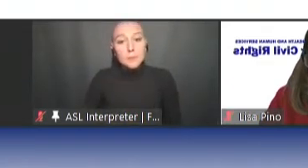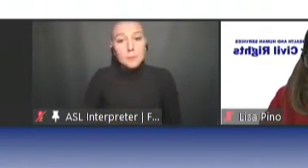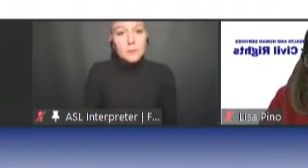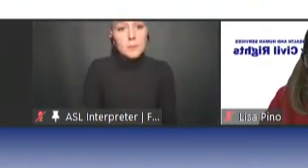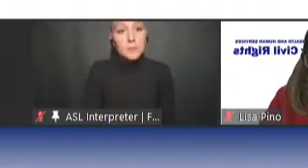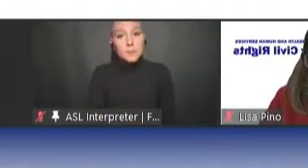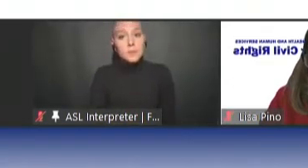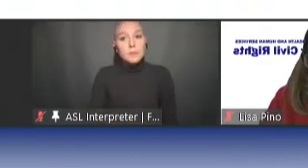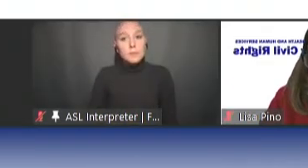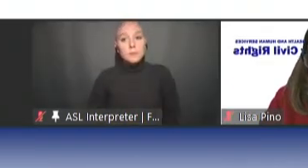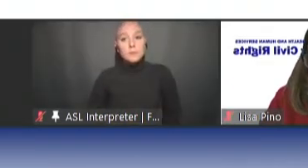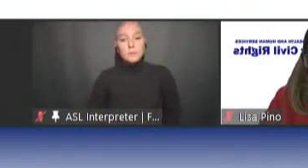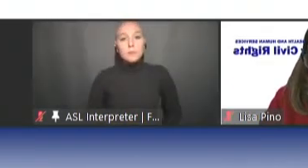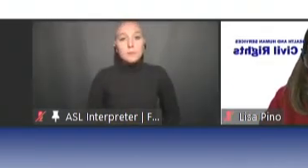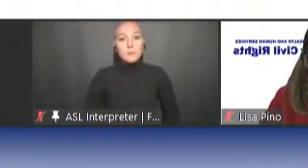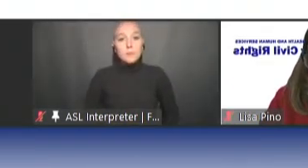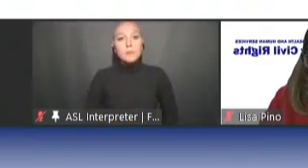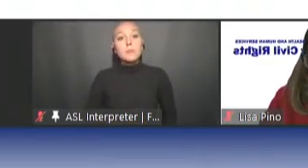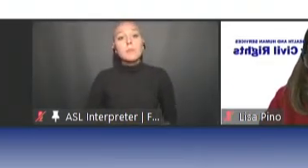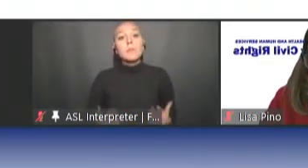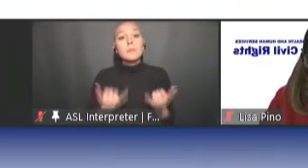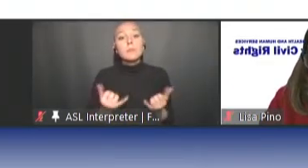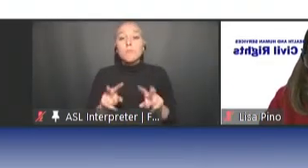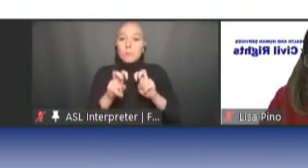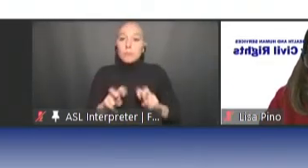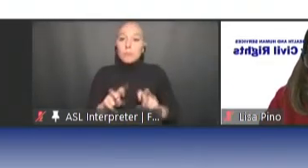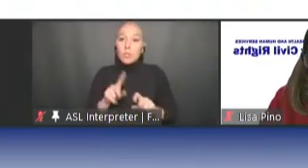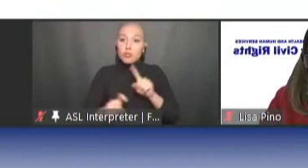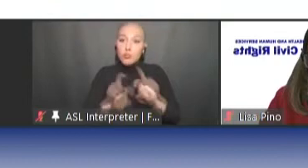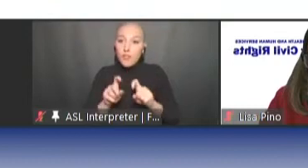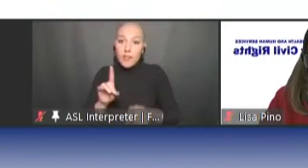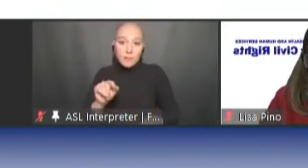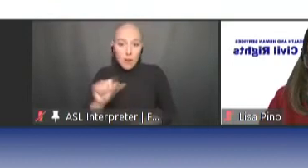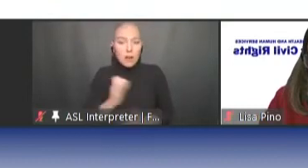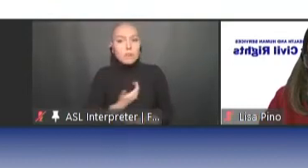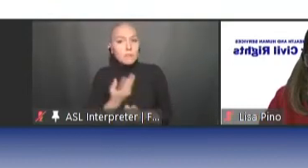Looking to survey data, we see that employer -- employees -- sorry, employers are split on